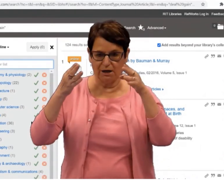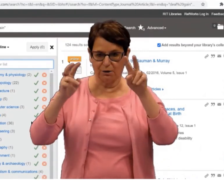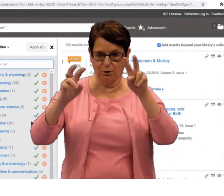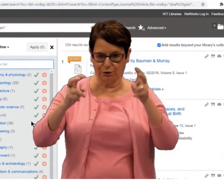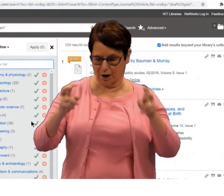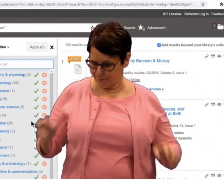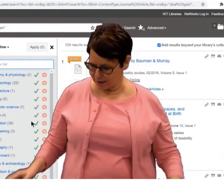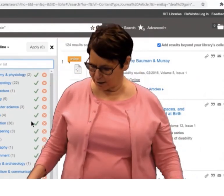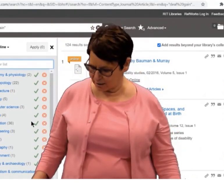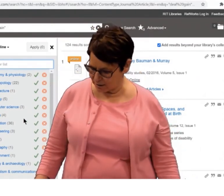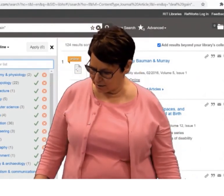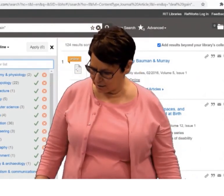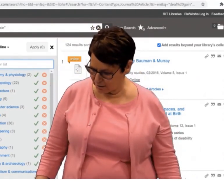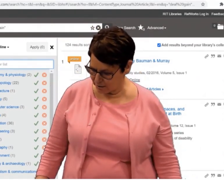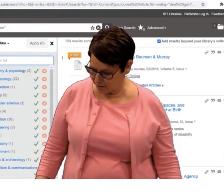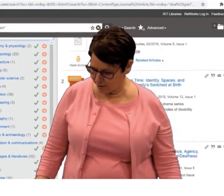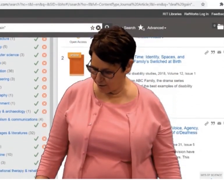That's one way of narrowing your topic.